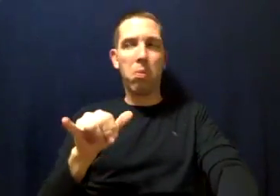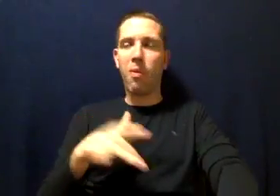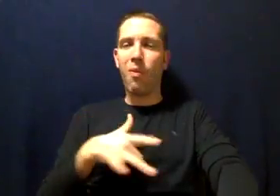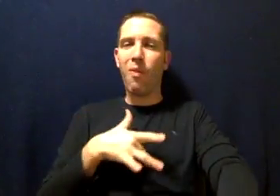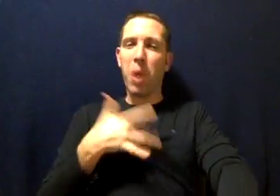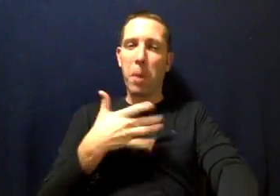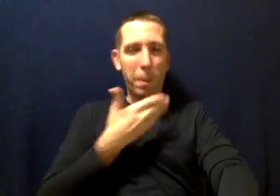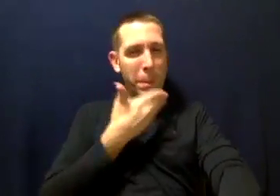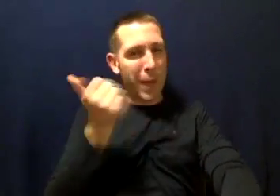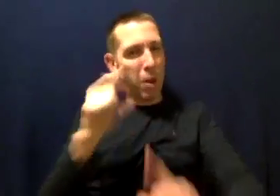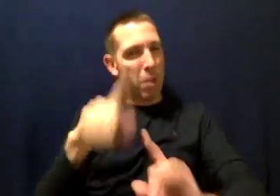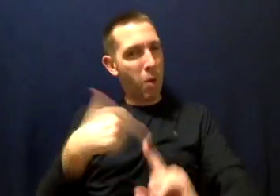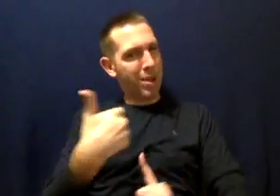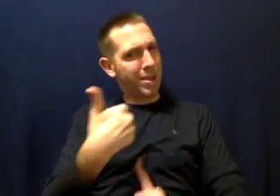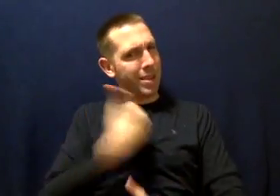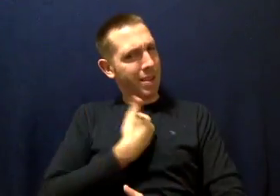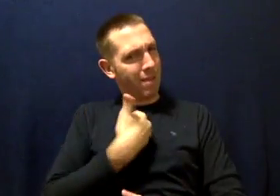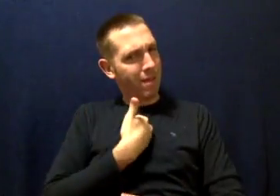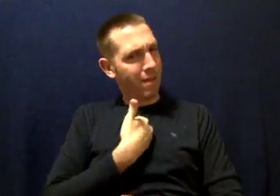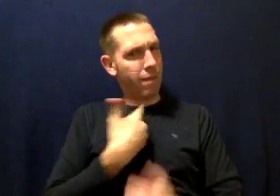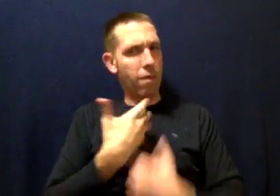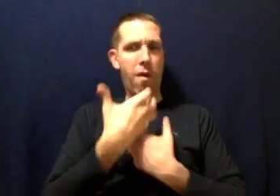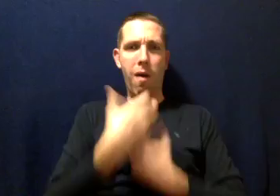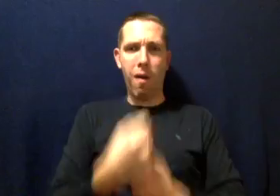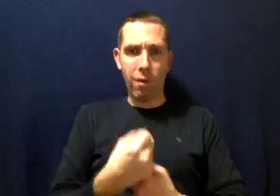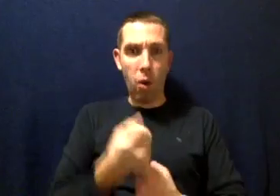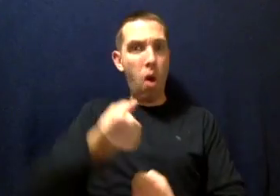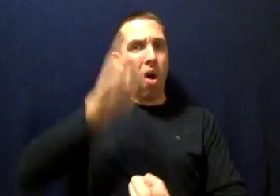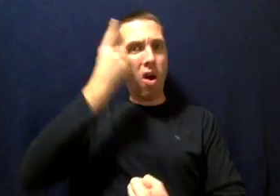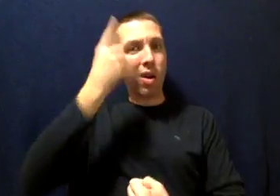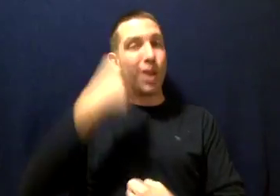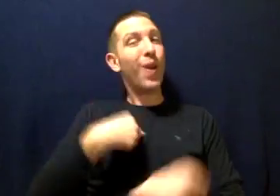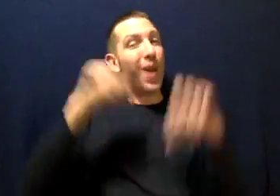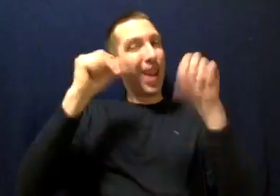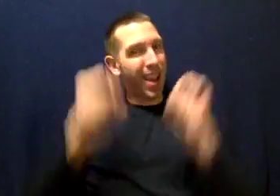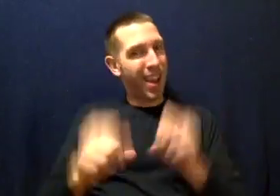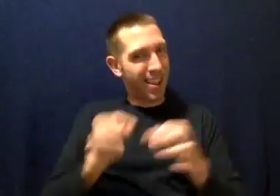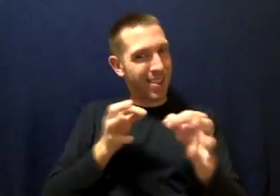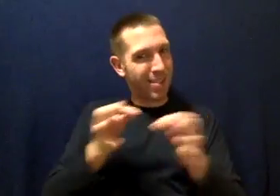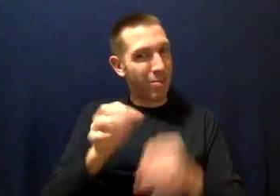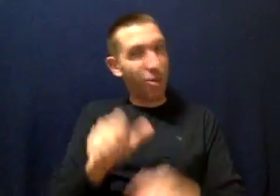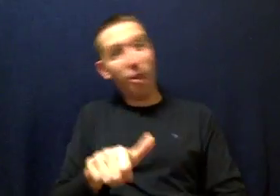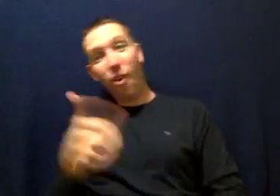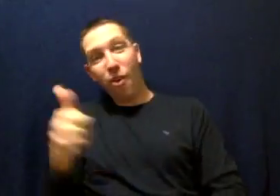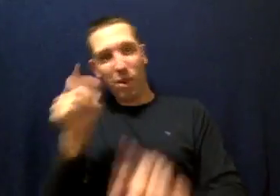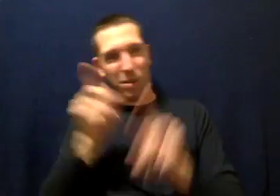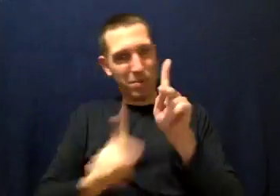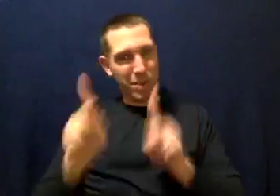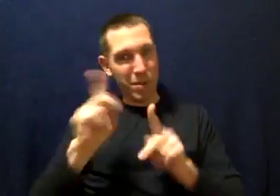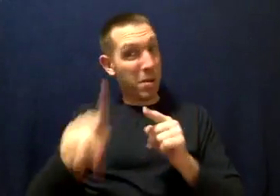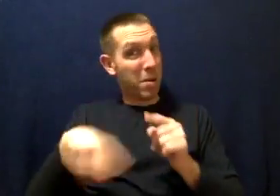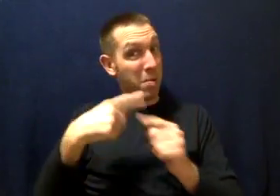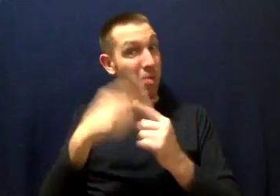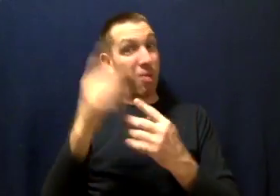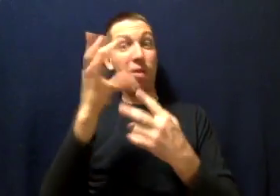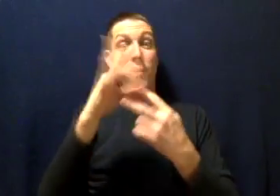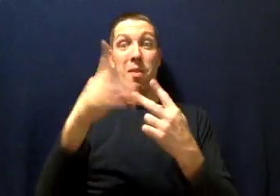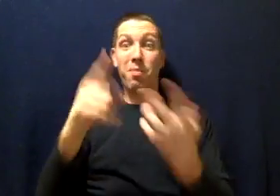In fact, I understood it so well that that I became confident enough to share this information with others -